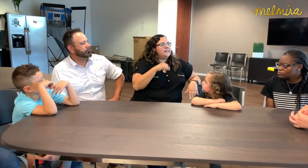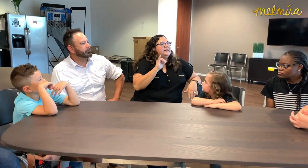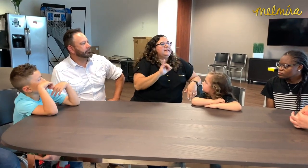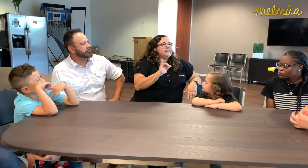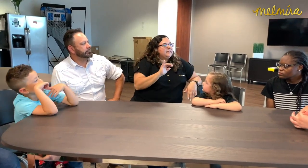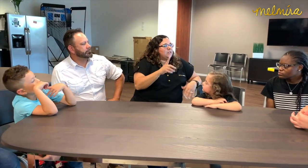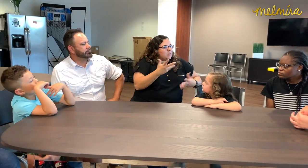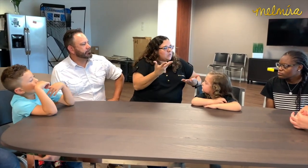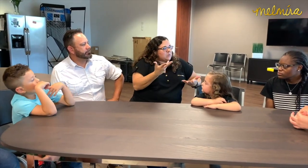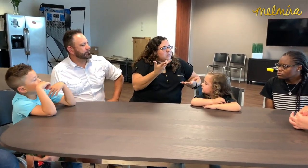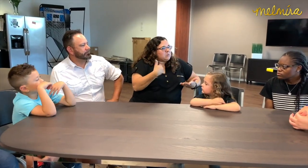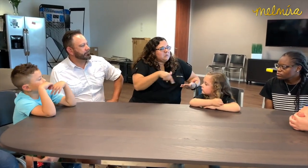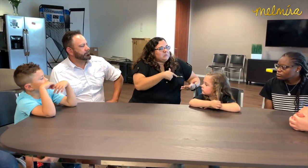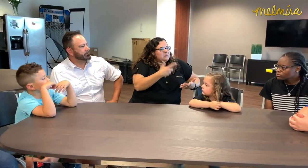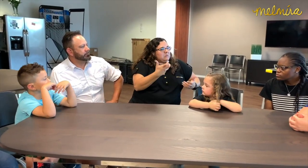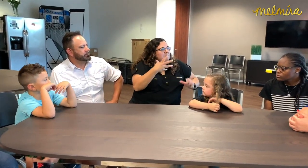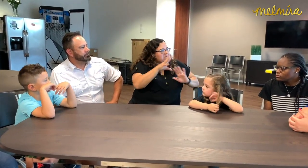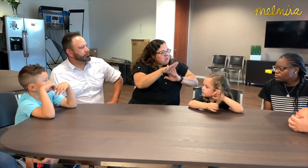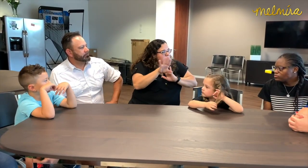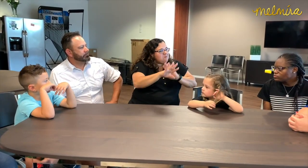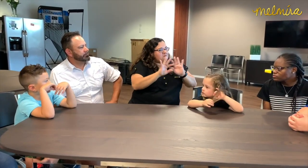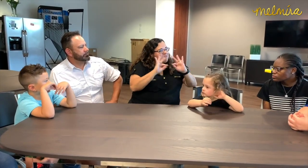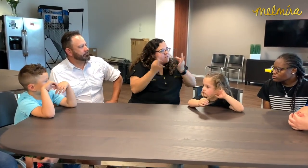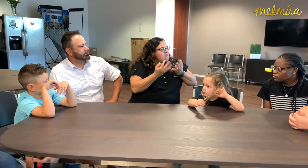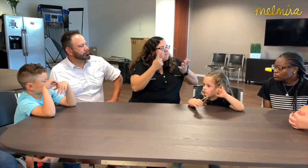They were interested in filming our family